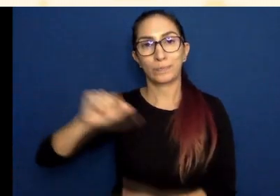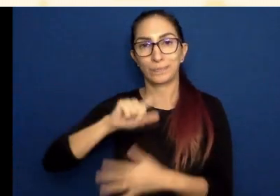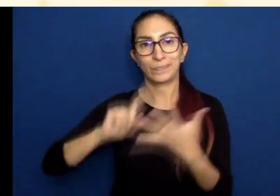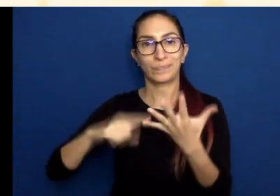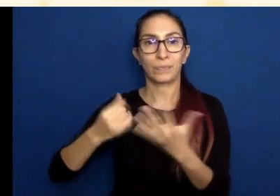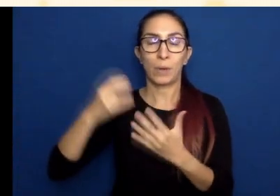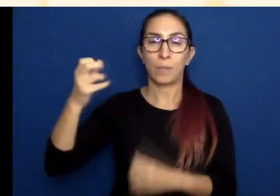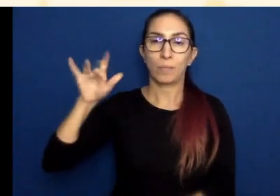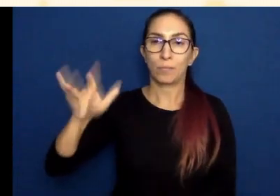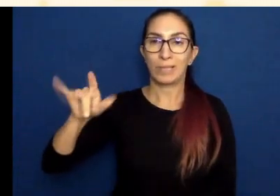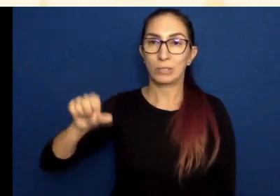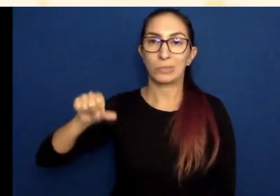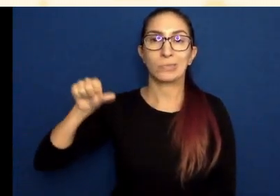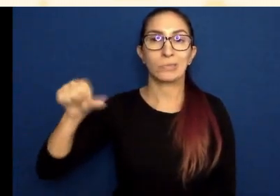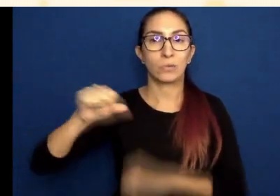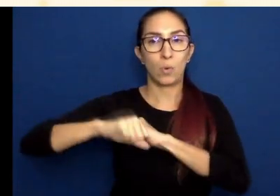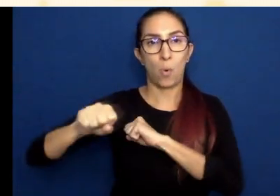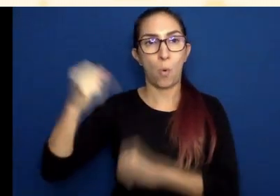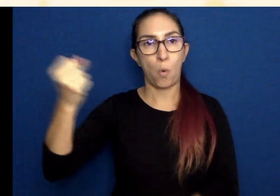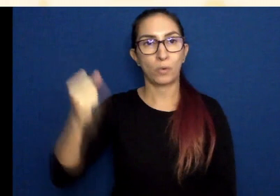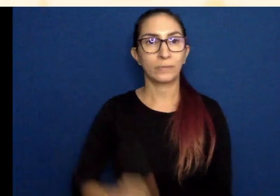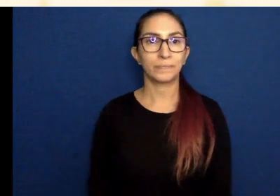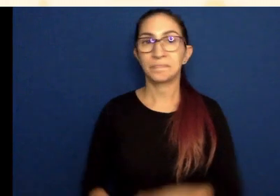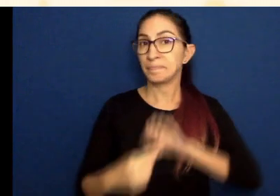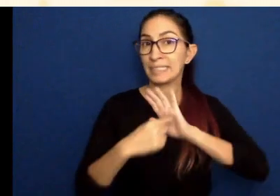An example of an alternative accessible gesture is a link,